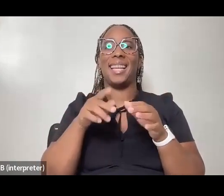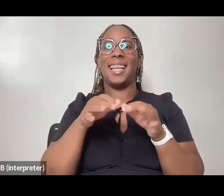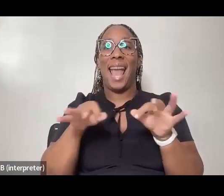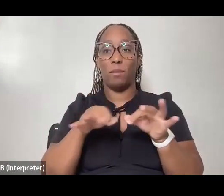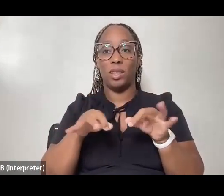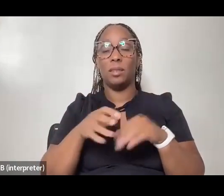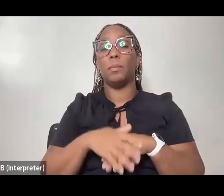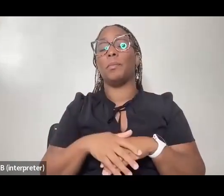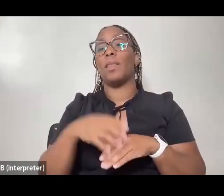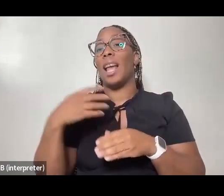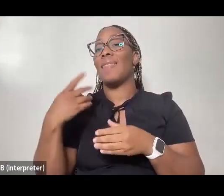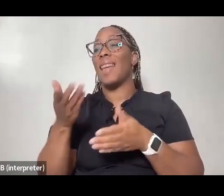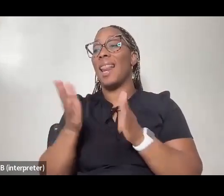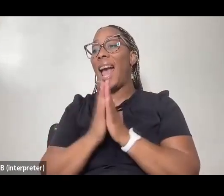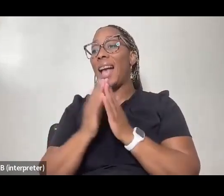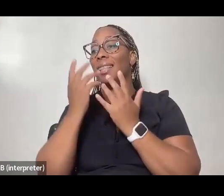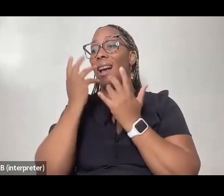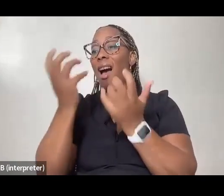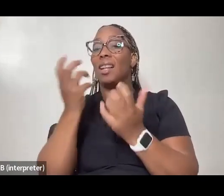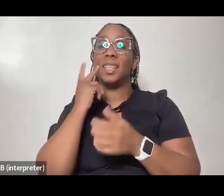and then talk to your audience and see where accommodation